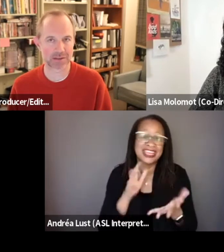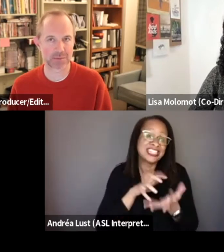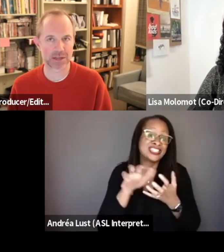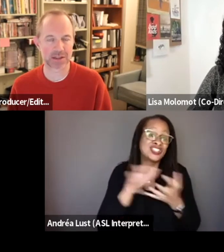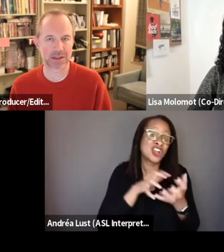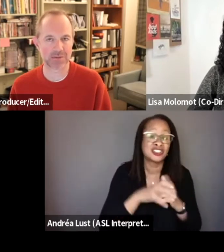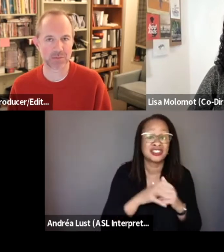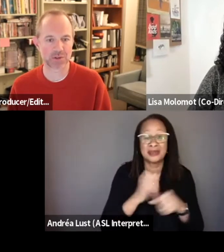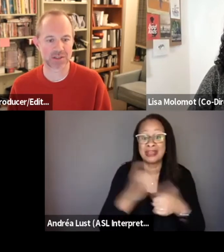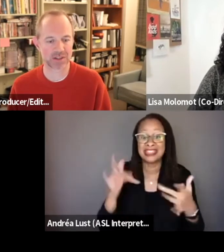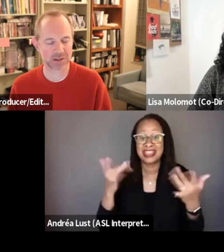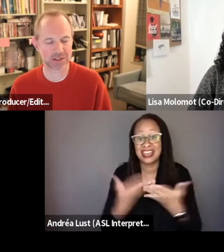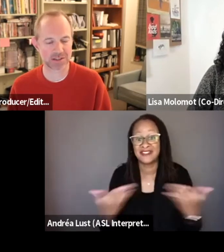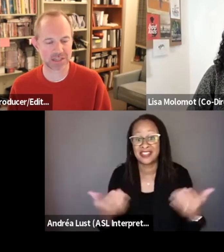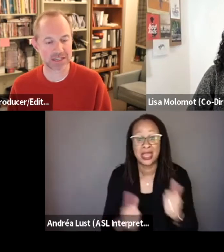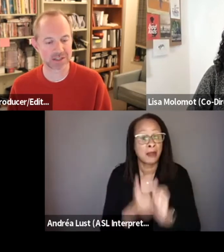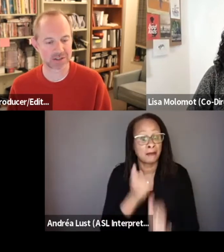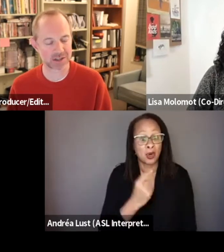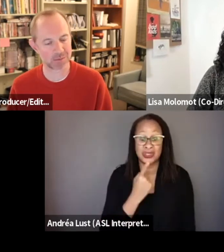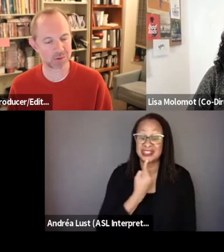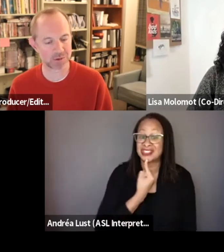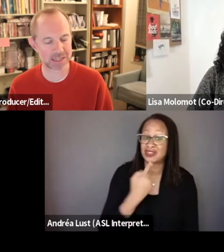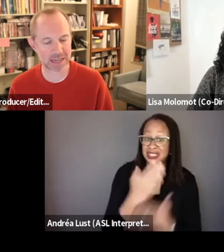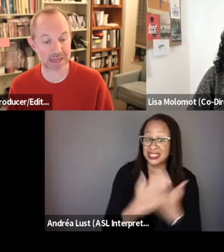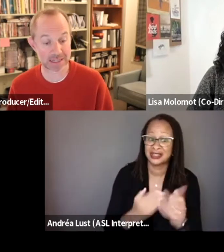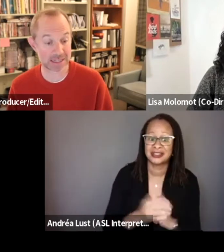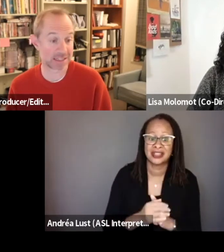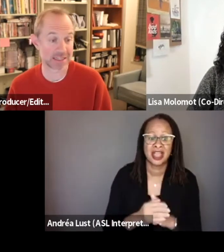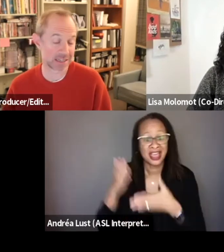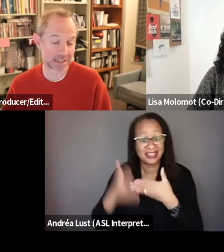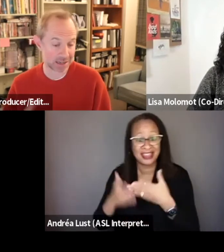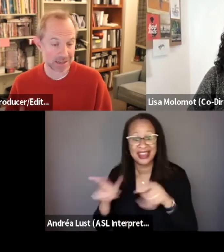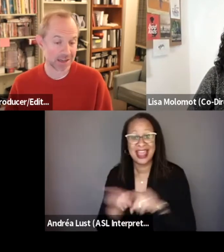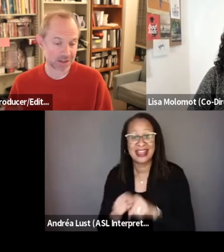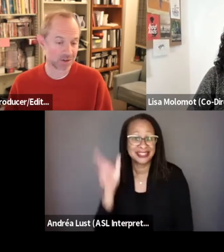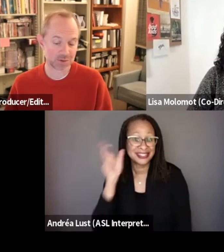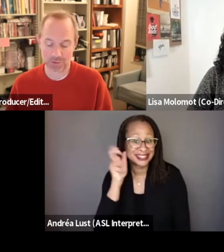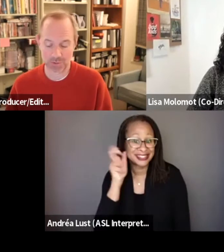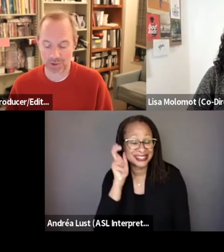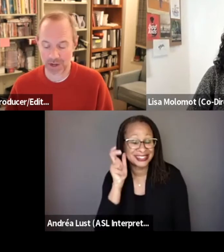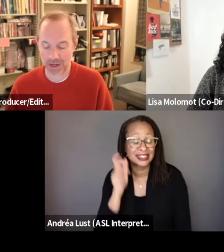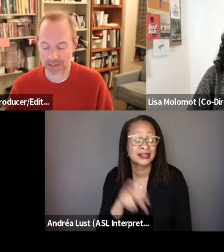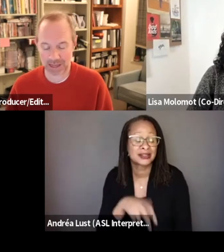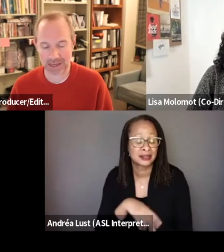but his most serious scenes come towards the end as he's listening to Kate